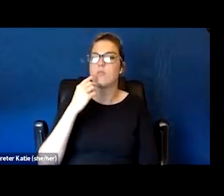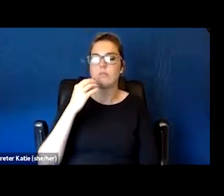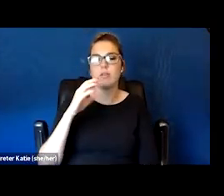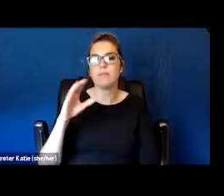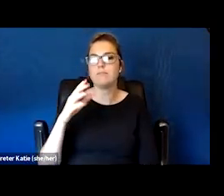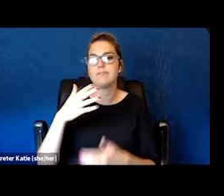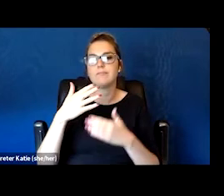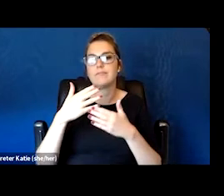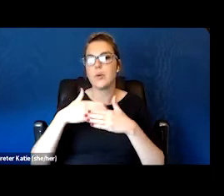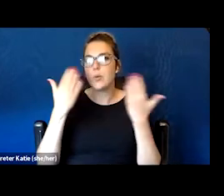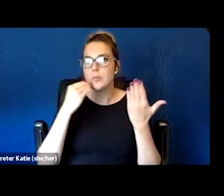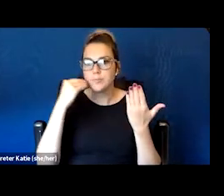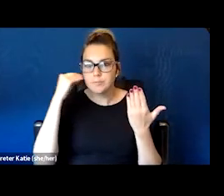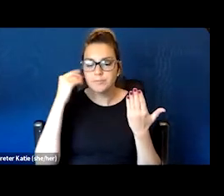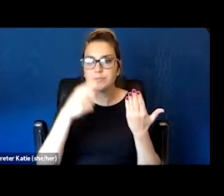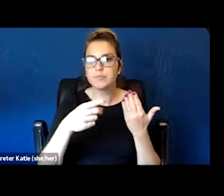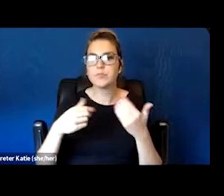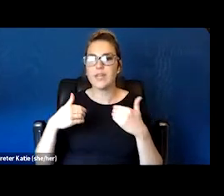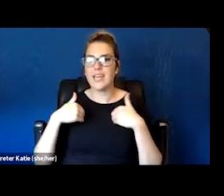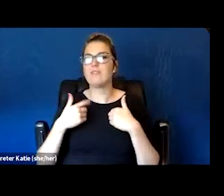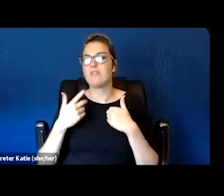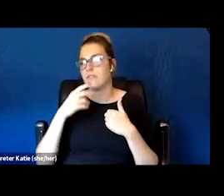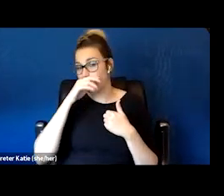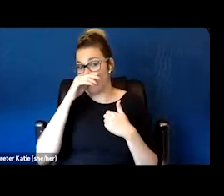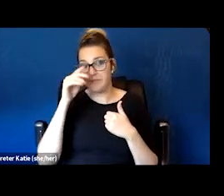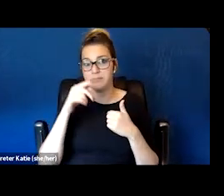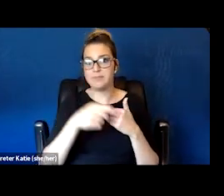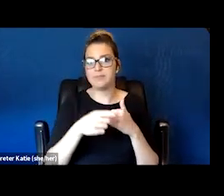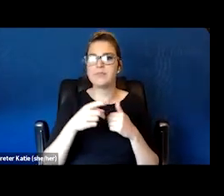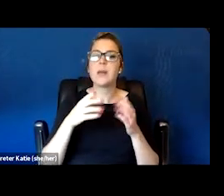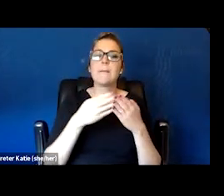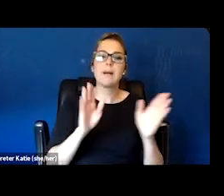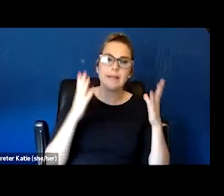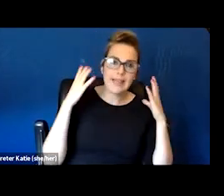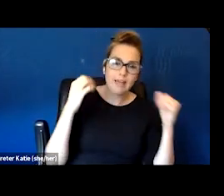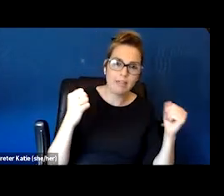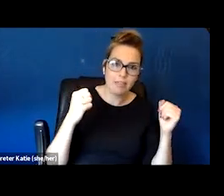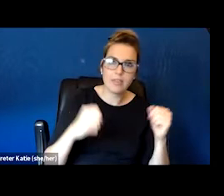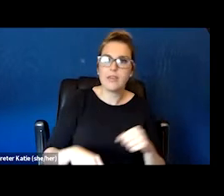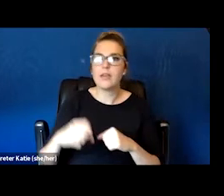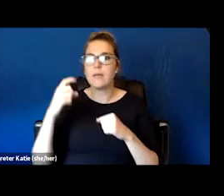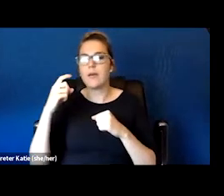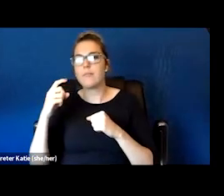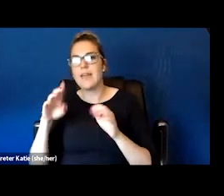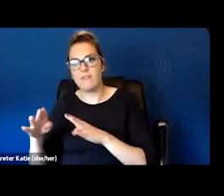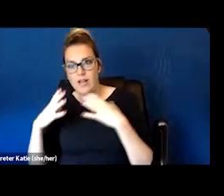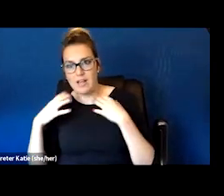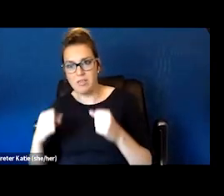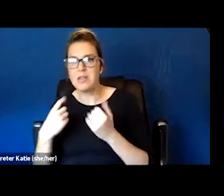So we have Public Health and we have Behavioral Health. Sometimes that can be used interchangeably, but this one is a partnership between our Public Health team